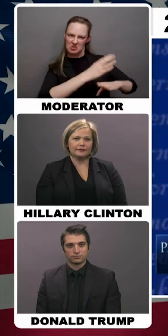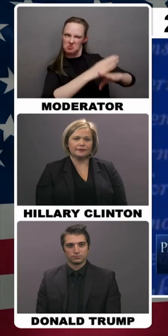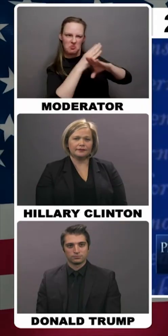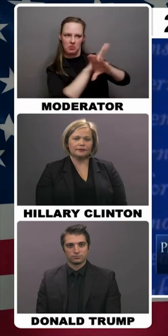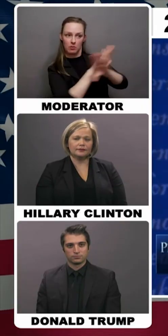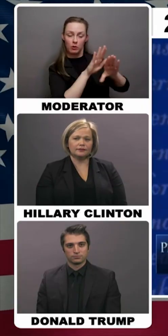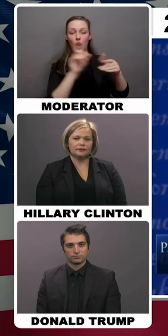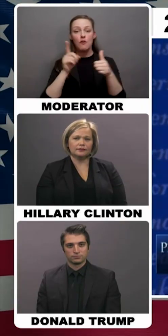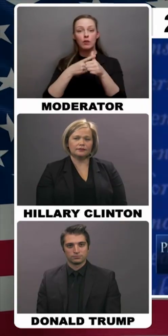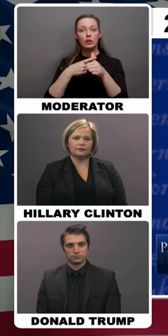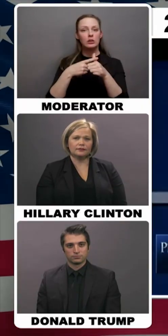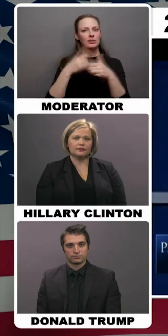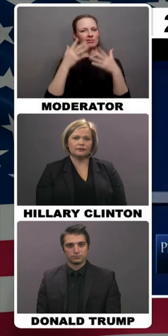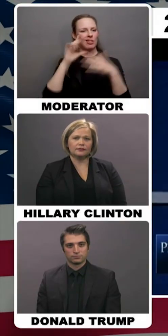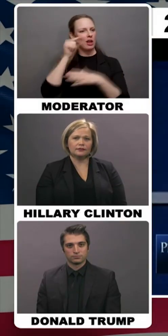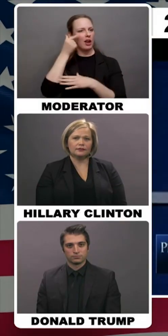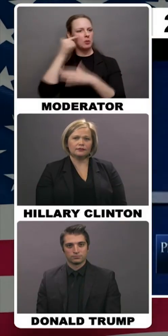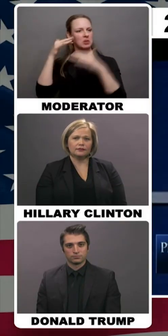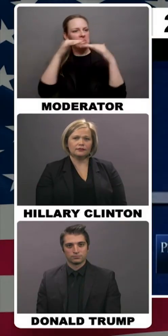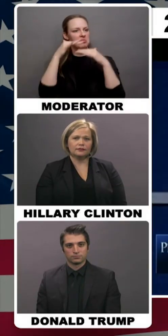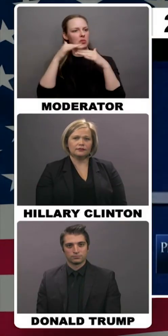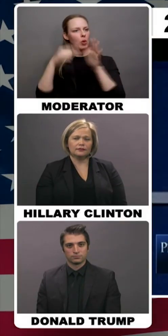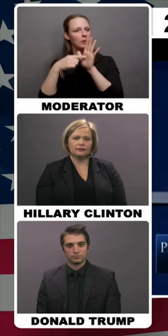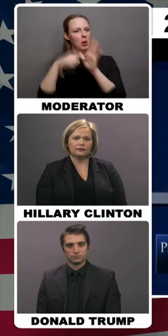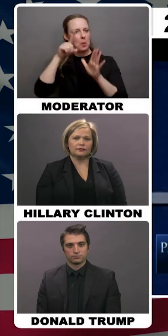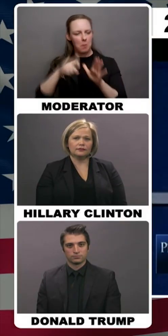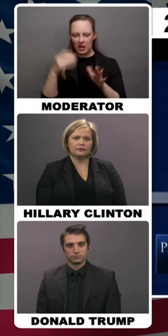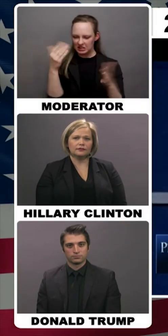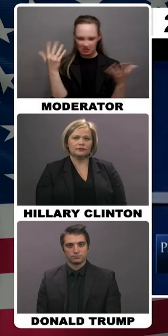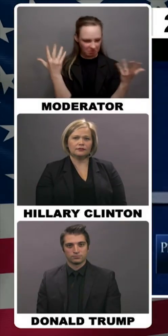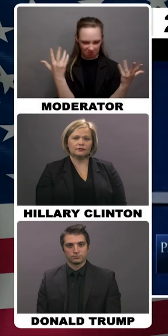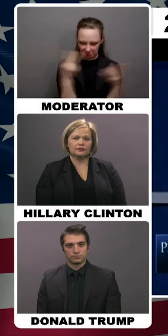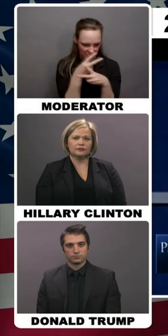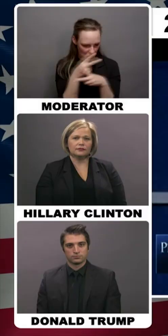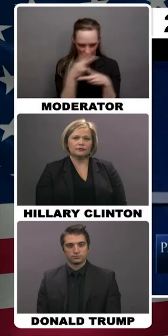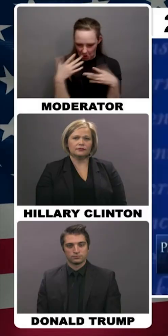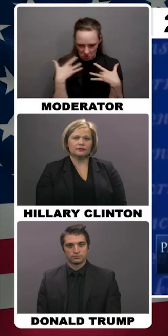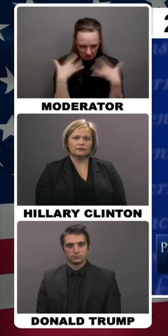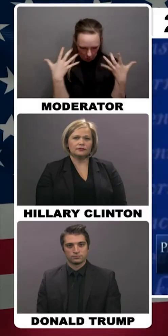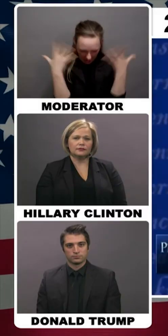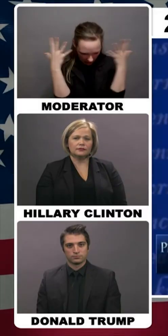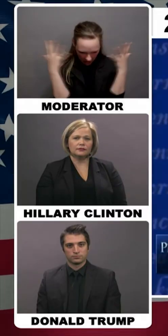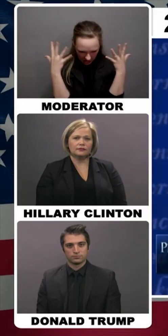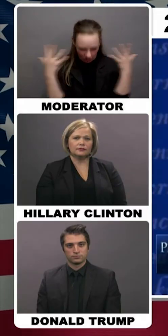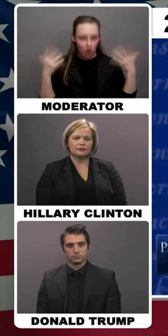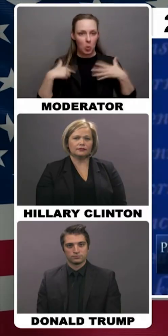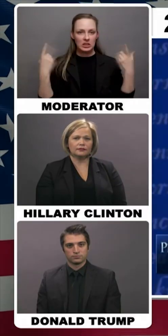what the hell is going on. We have no choice. We have no choice. Your running mate said this week